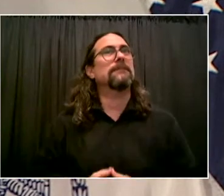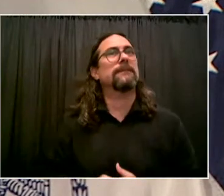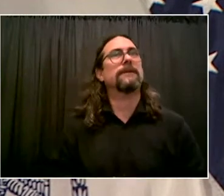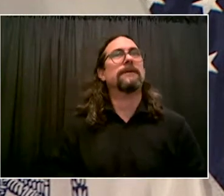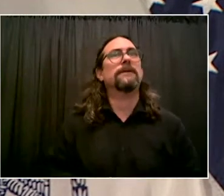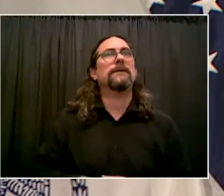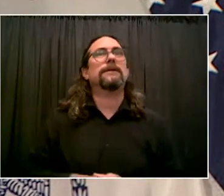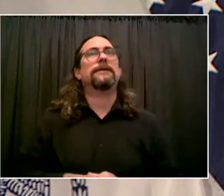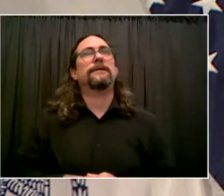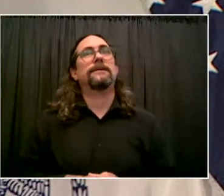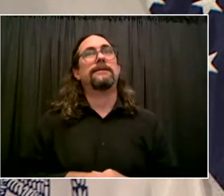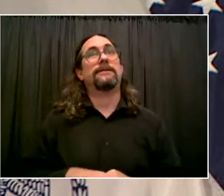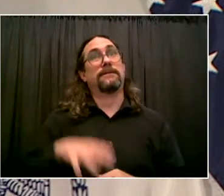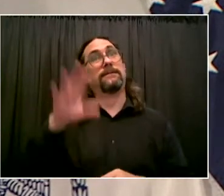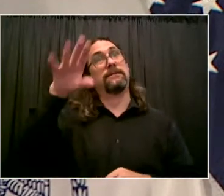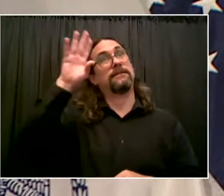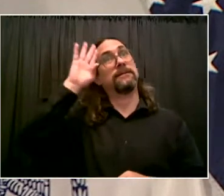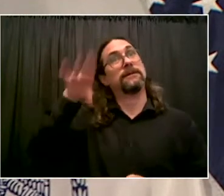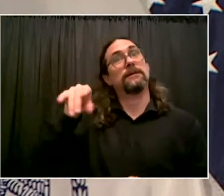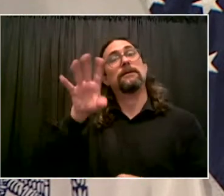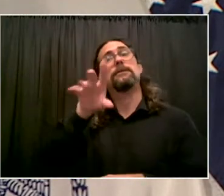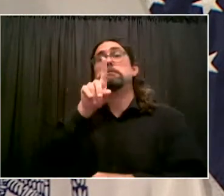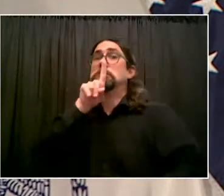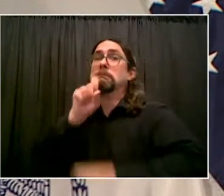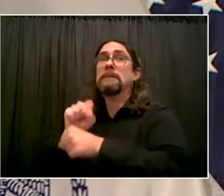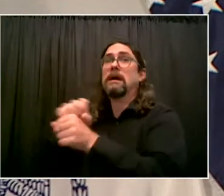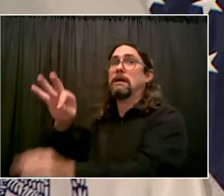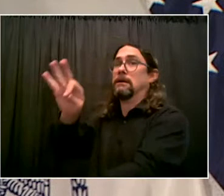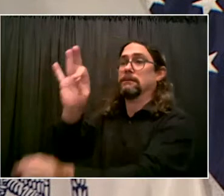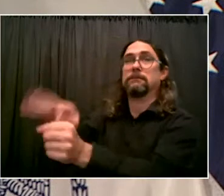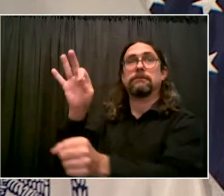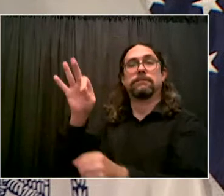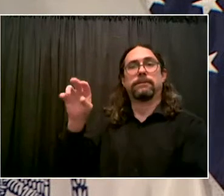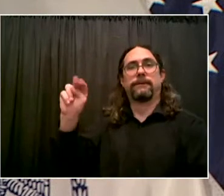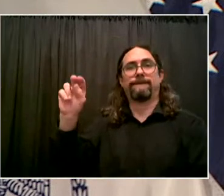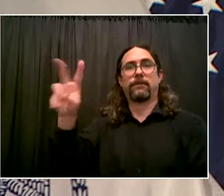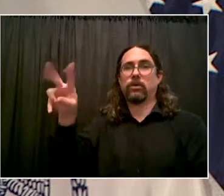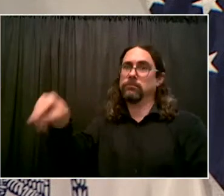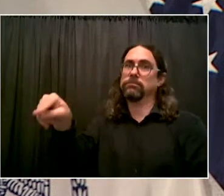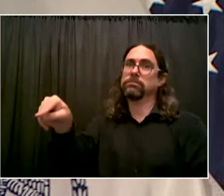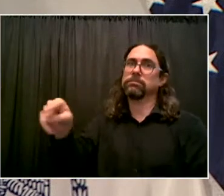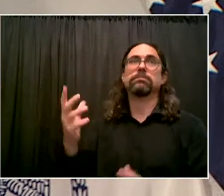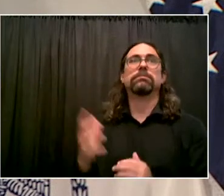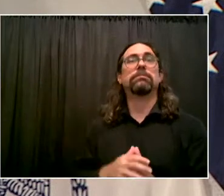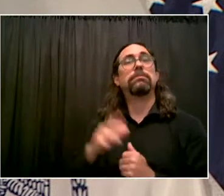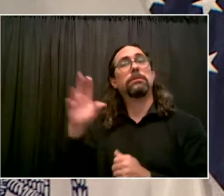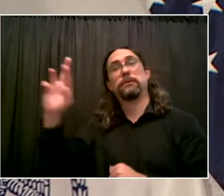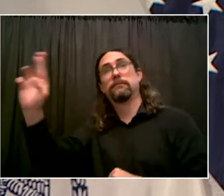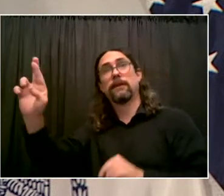NOTHING IS FORMAL. WE WILL HAVE A VERY AGGRESSIVE TRANSITION